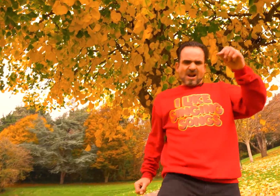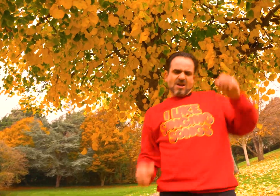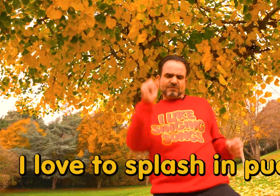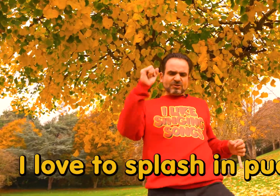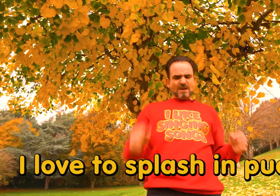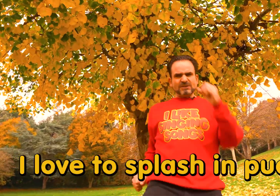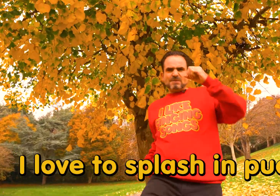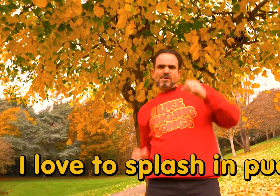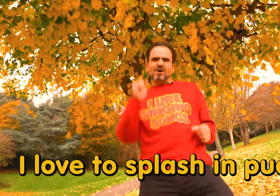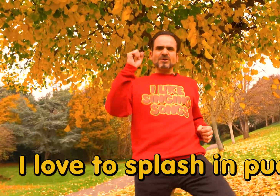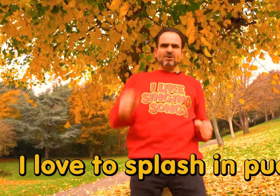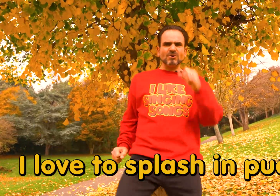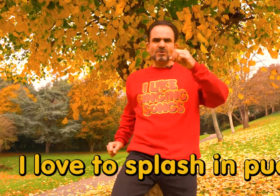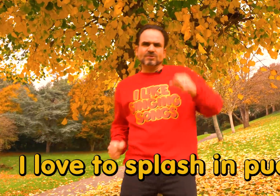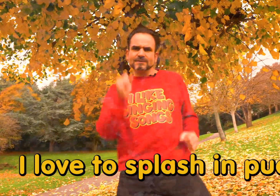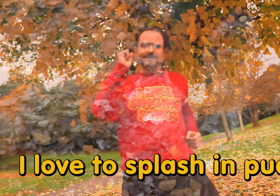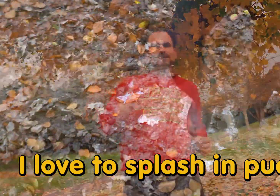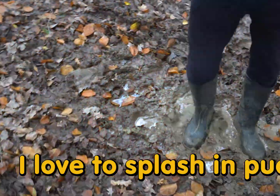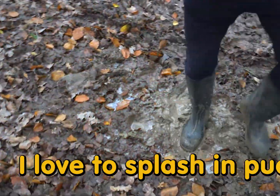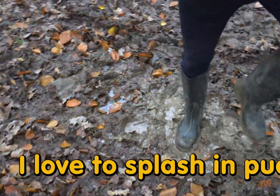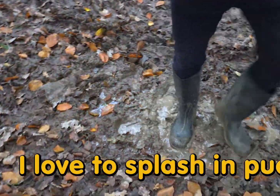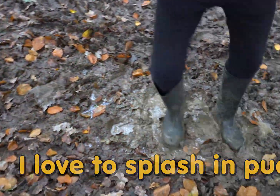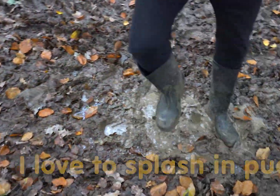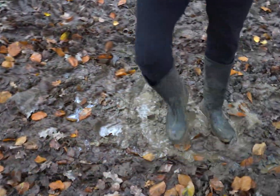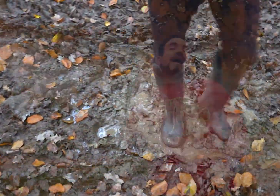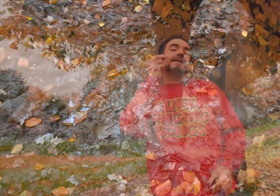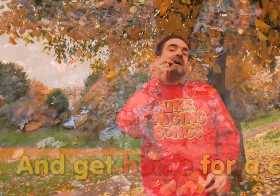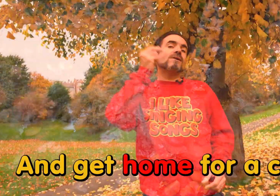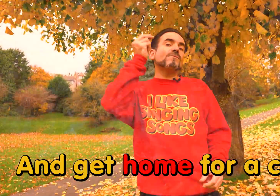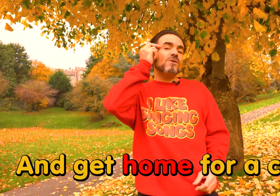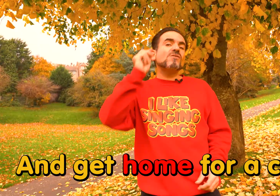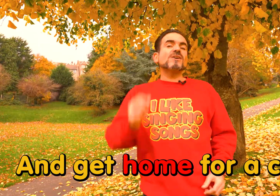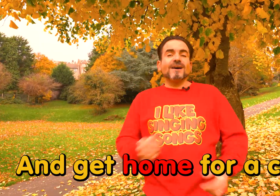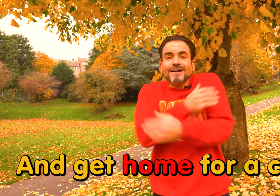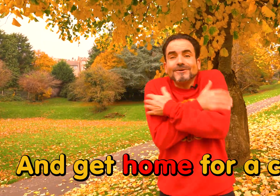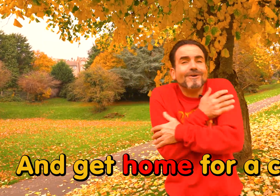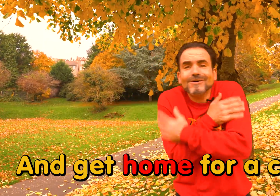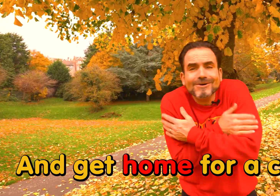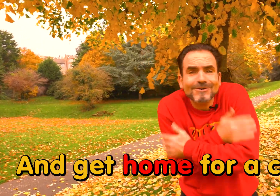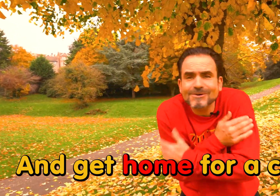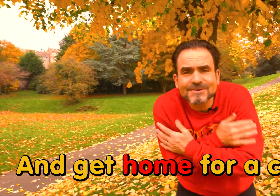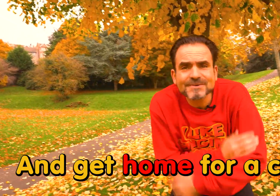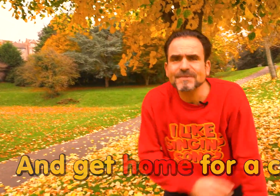I love to splash in puddles And get home for a cuddle